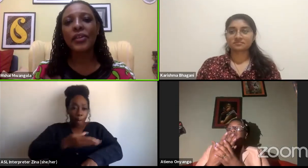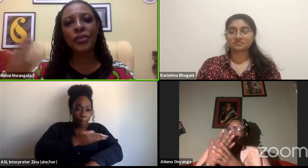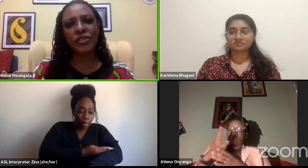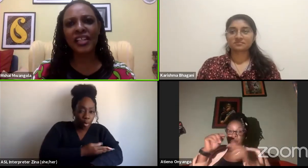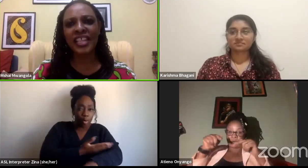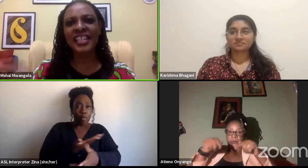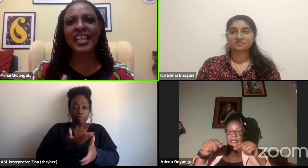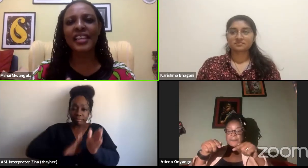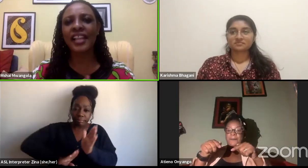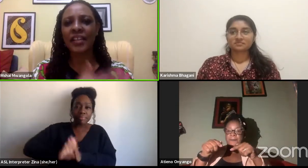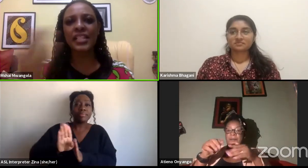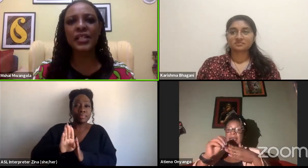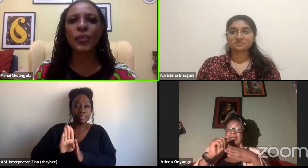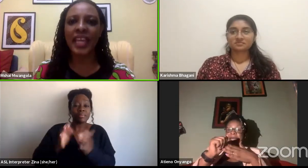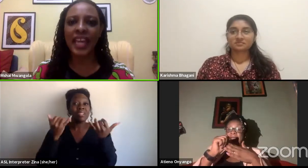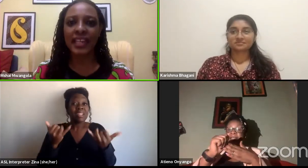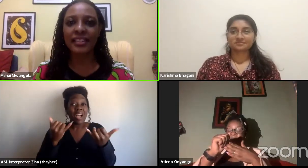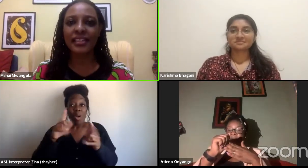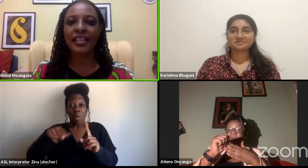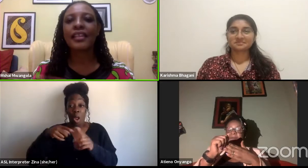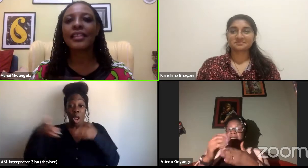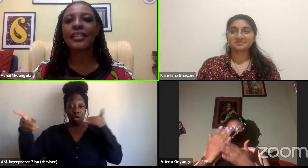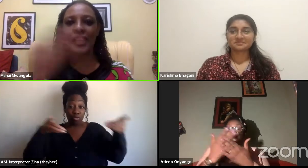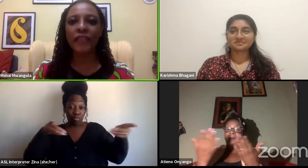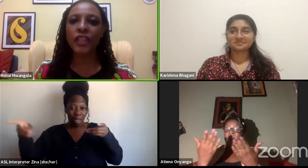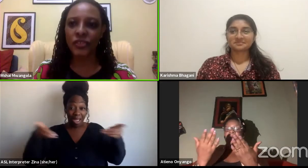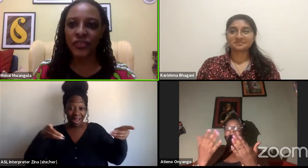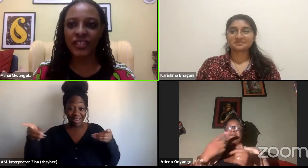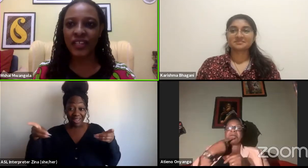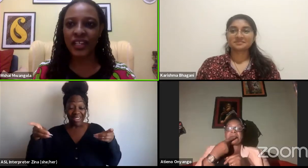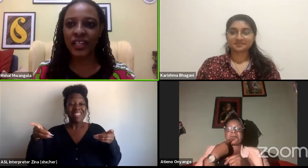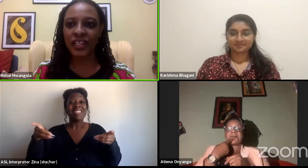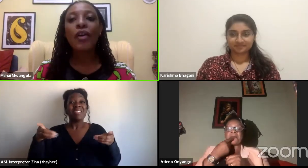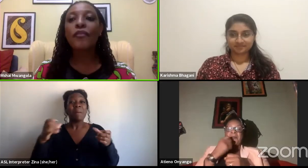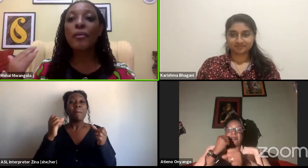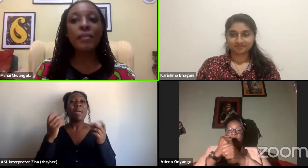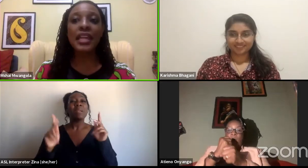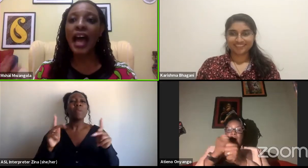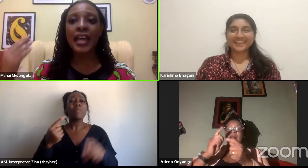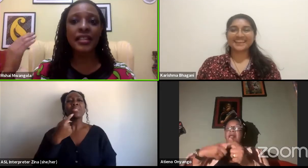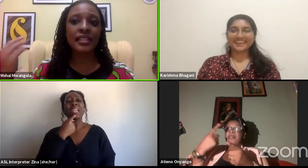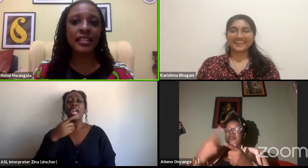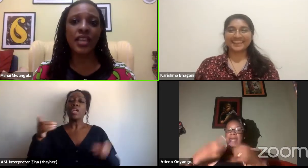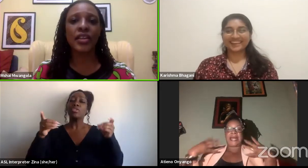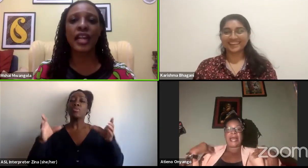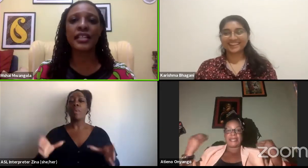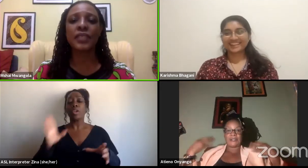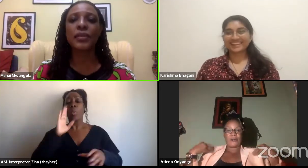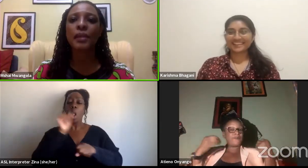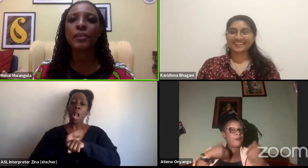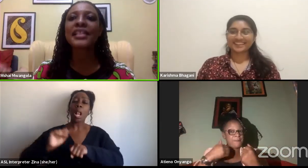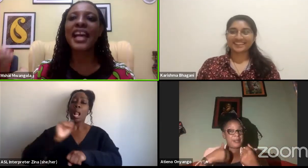usually, they say the director's work ends the night after your dress rehearsal. For me, I stay connected with the piece